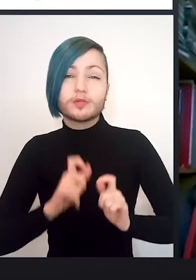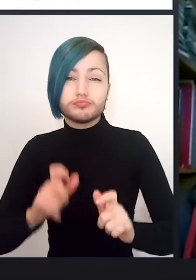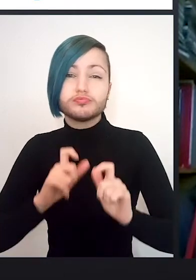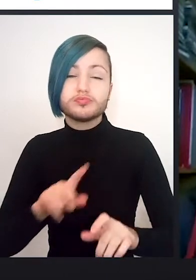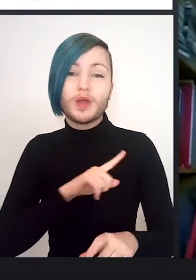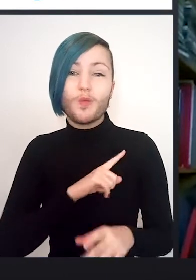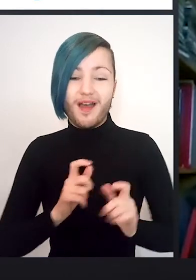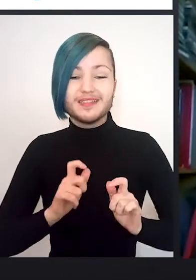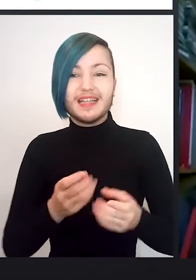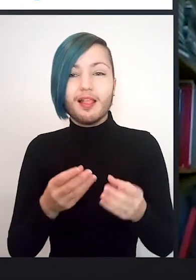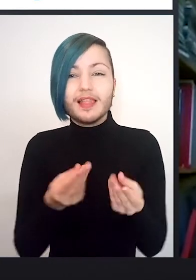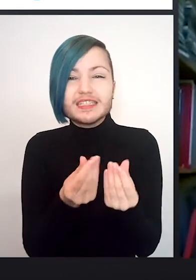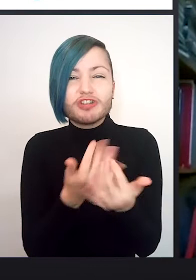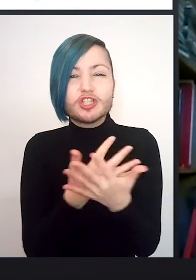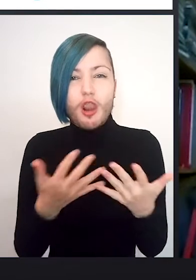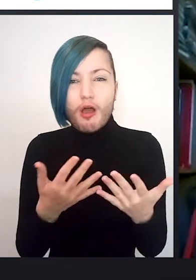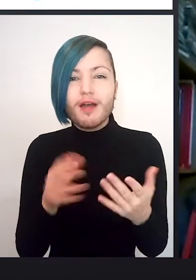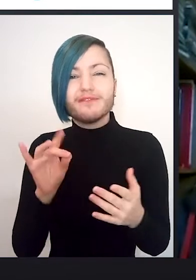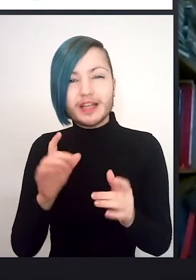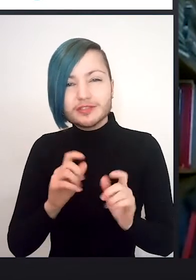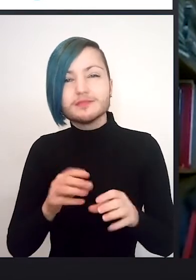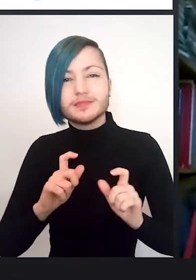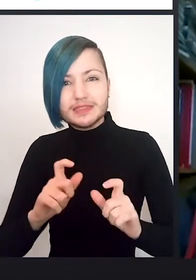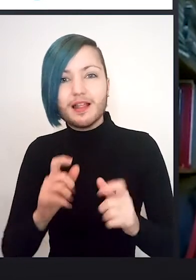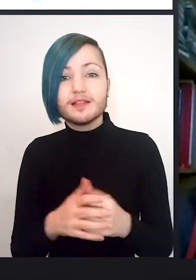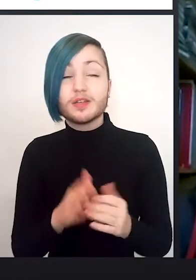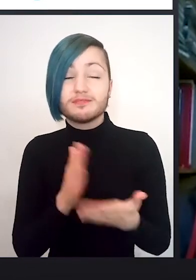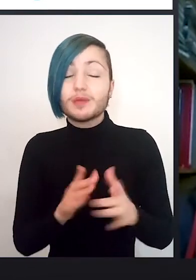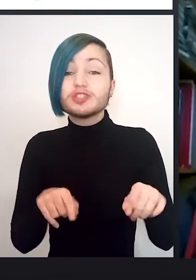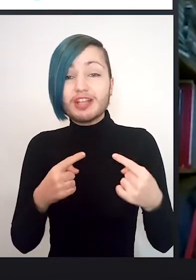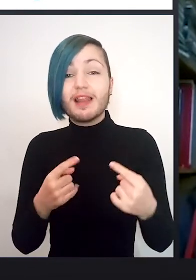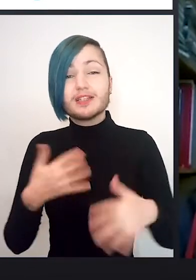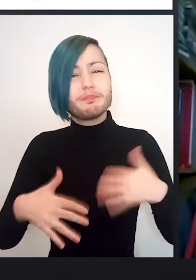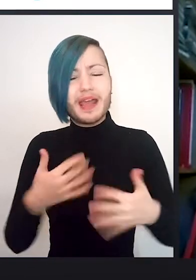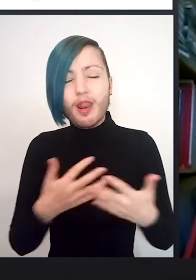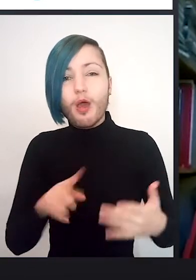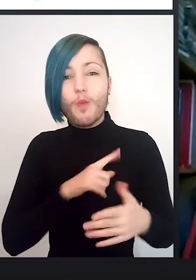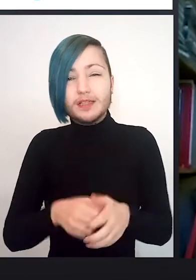And there's a lot of discharge and everything. It's quite a challenging time with a lot of pain, because there's a lot of swelling.